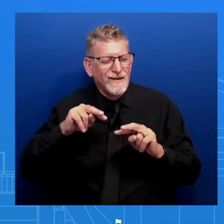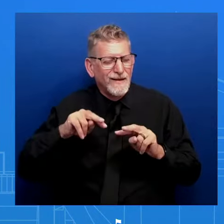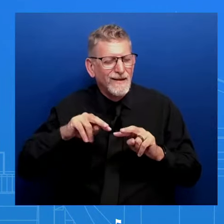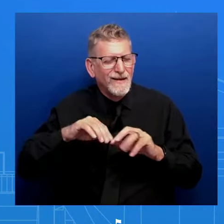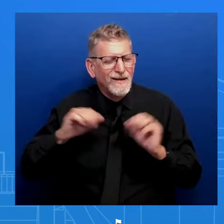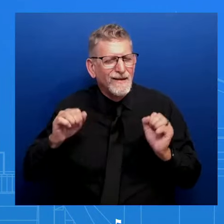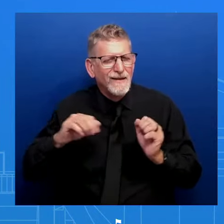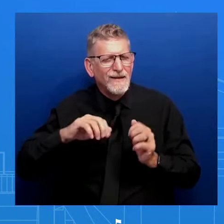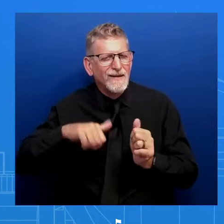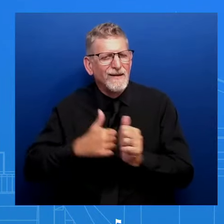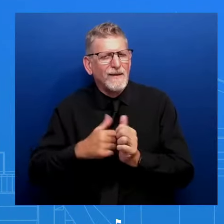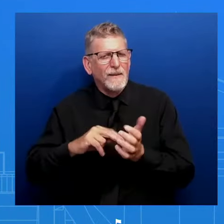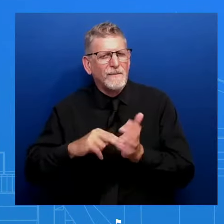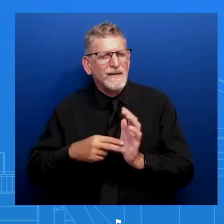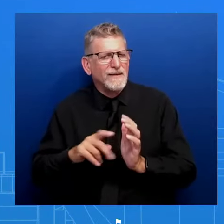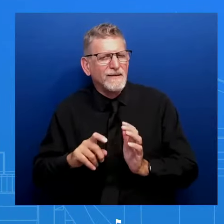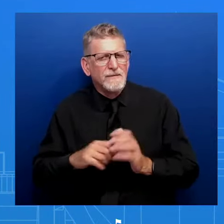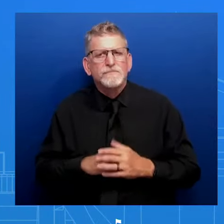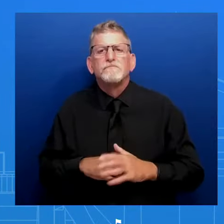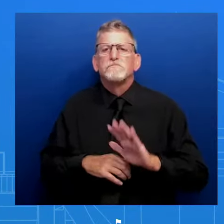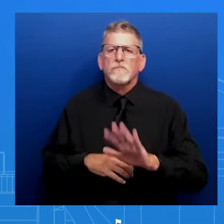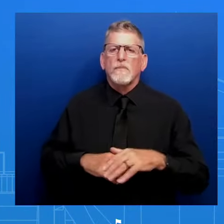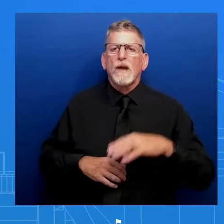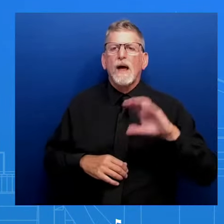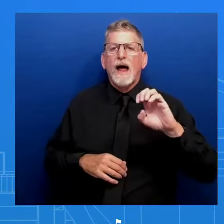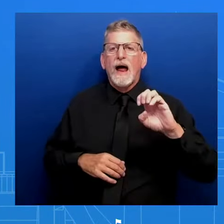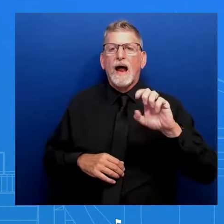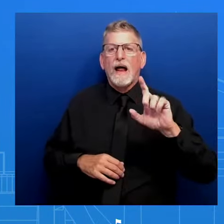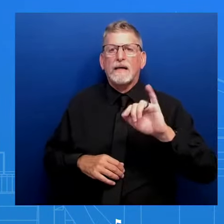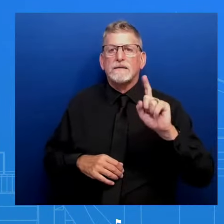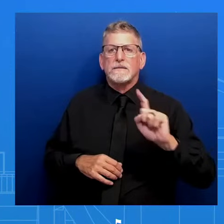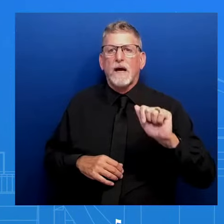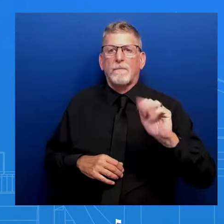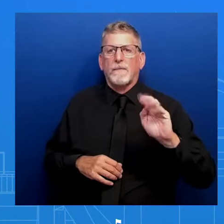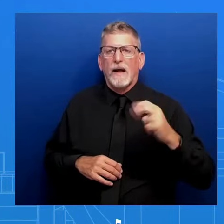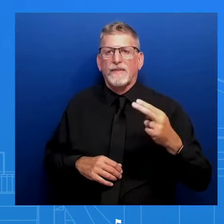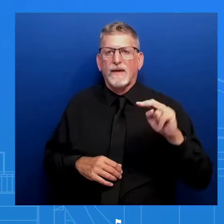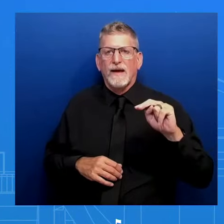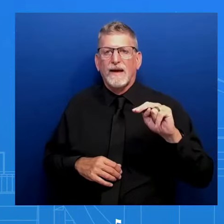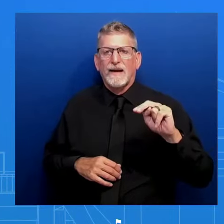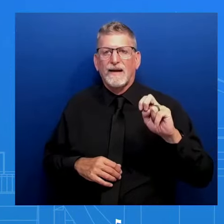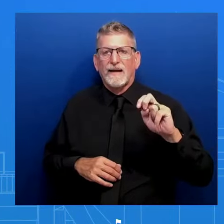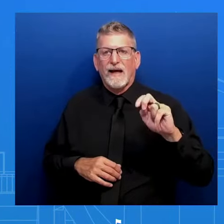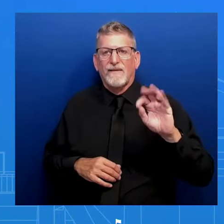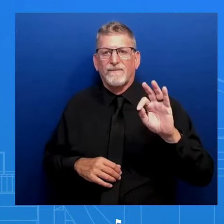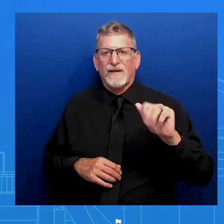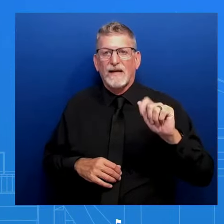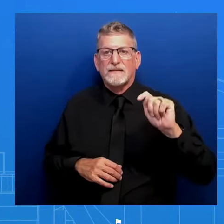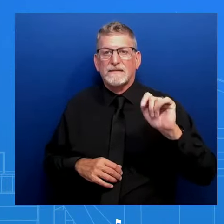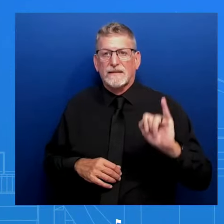She's made more than a dozen visits here to the White House and met with some of the President's most senior advisors.